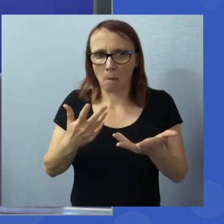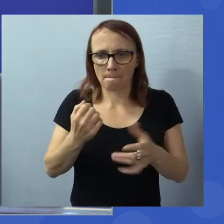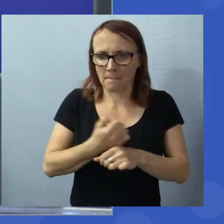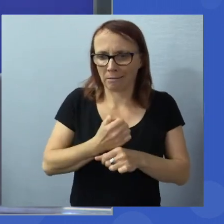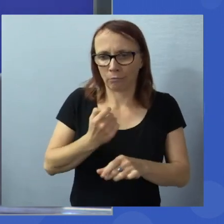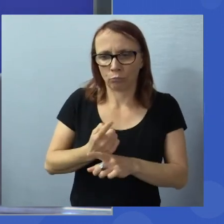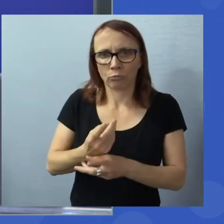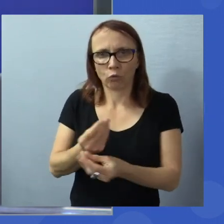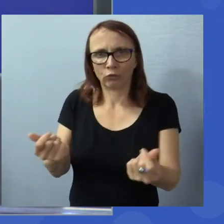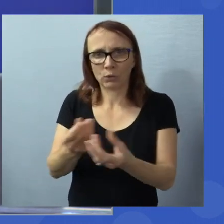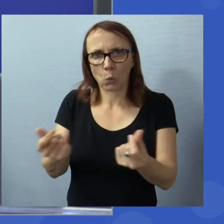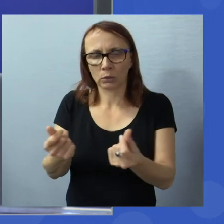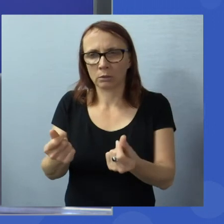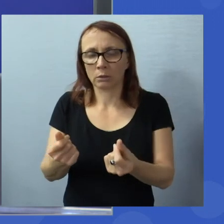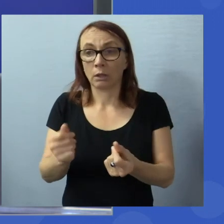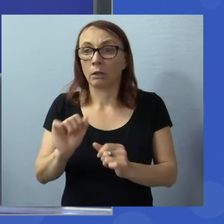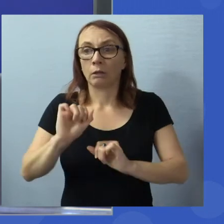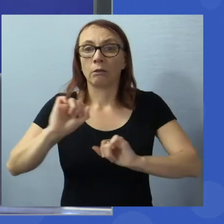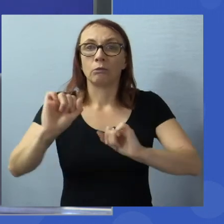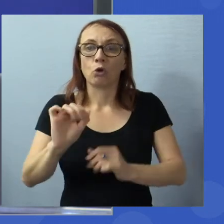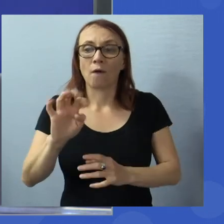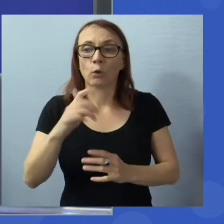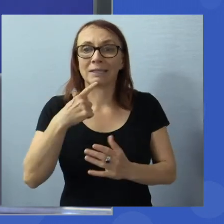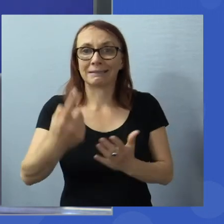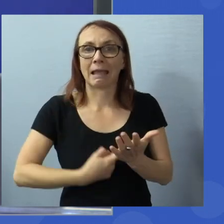the 14 areas of action that you've identified I think there's some more